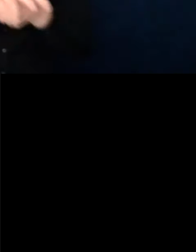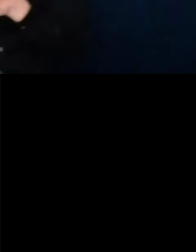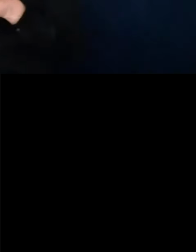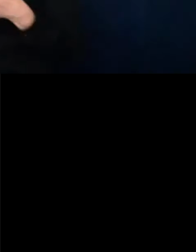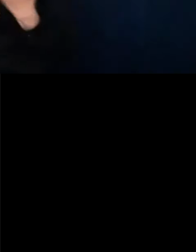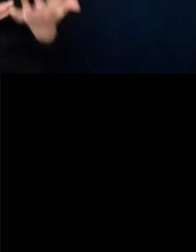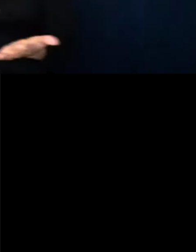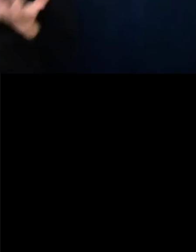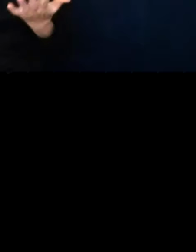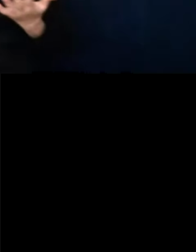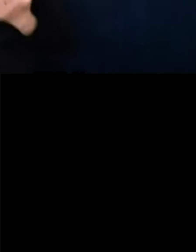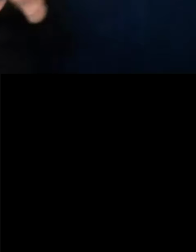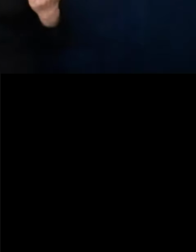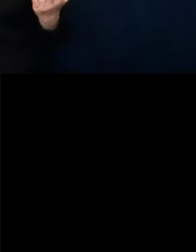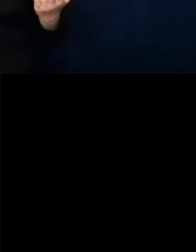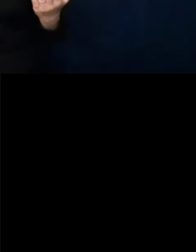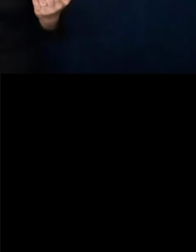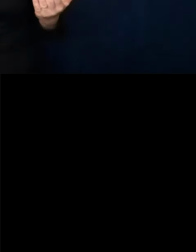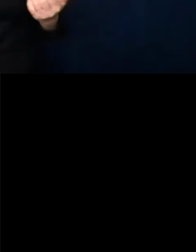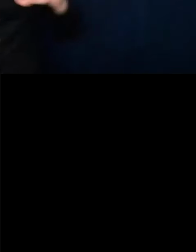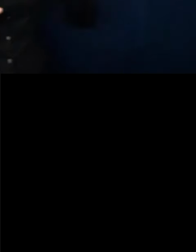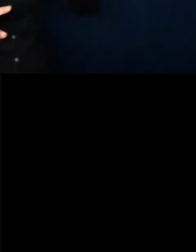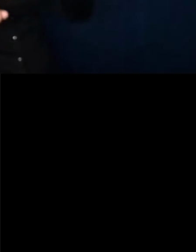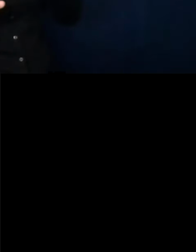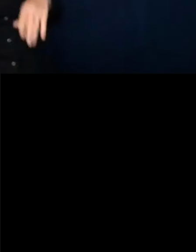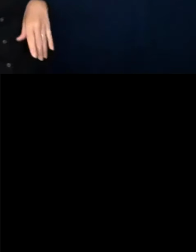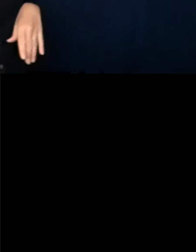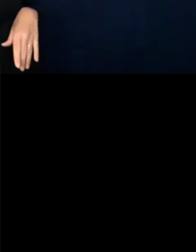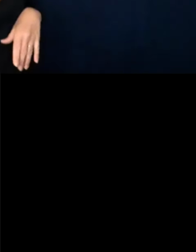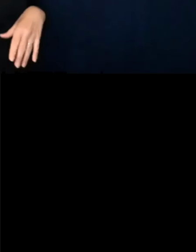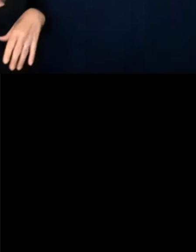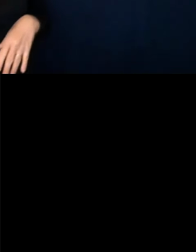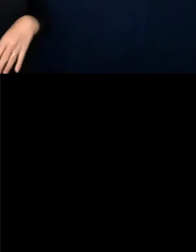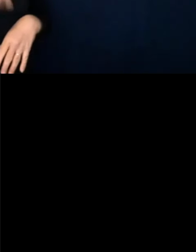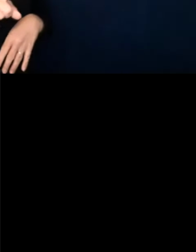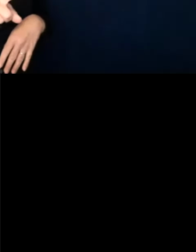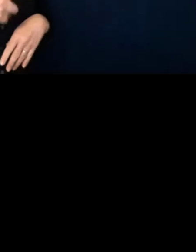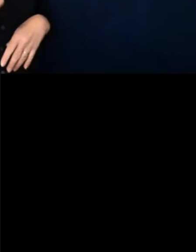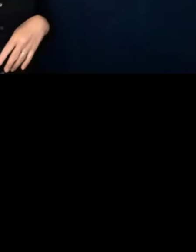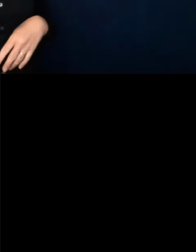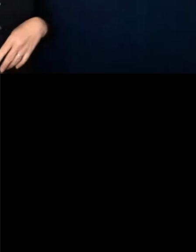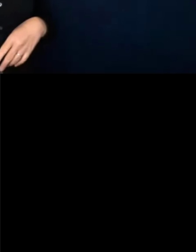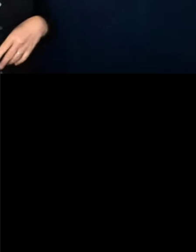[Attendee] Hi, that was my question. I'm just wondering, what is the process for randomization?